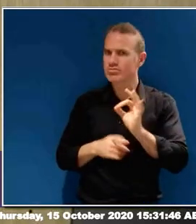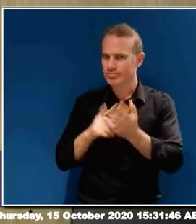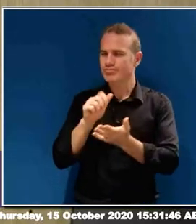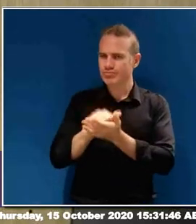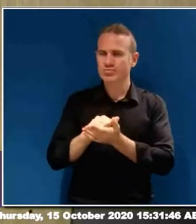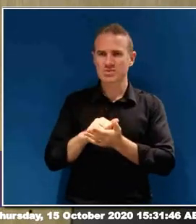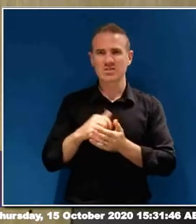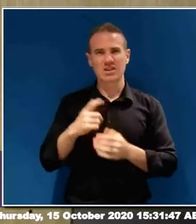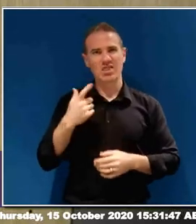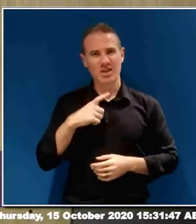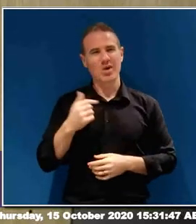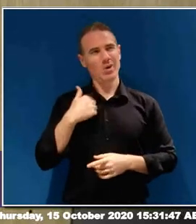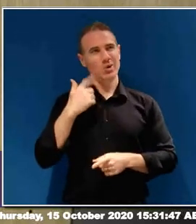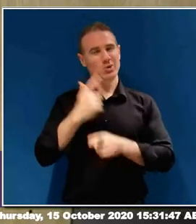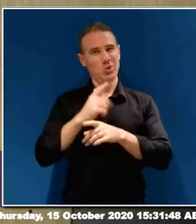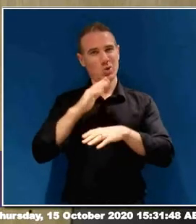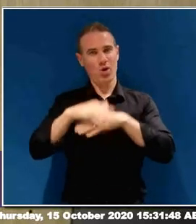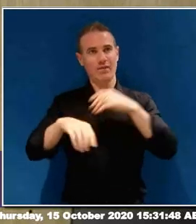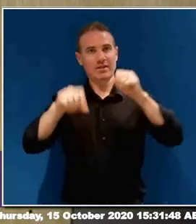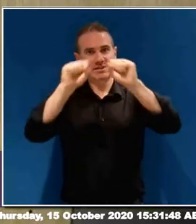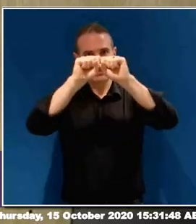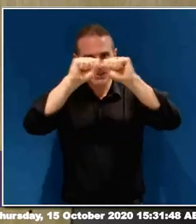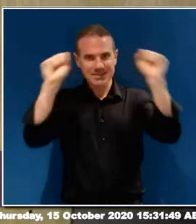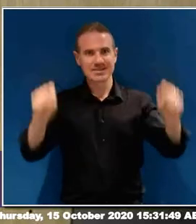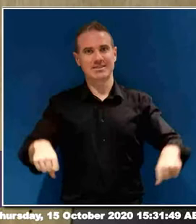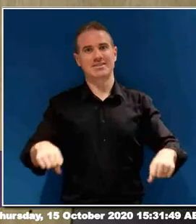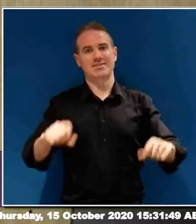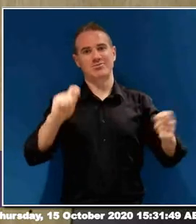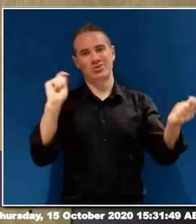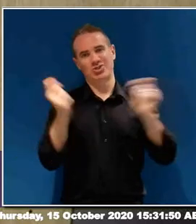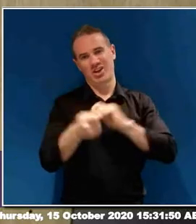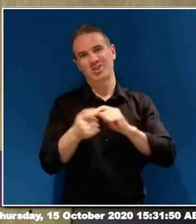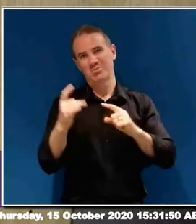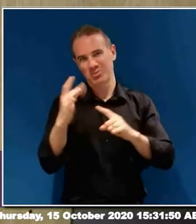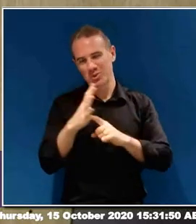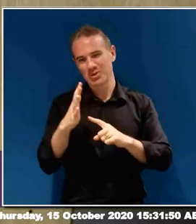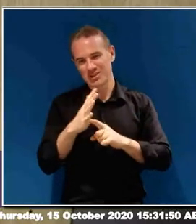which is, you know, this is bigger than just individual teachers or Principals.